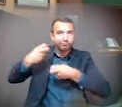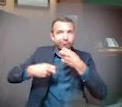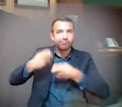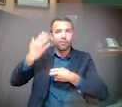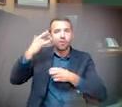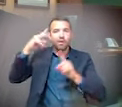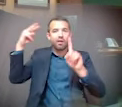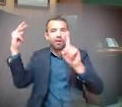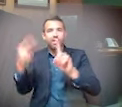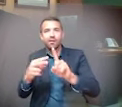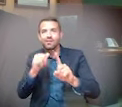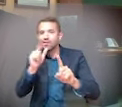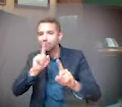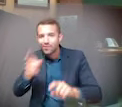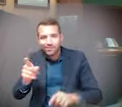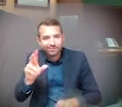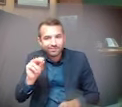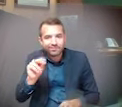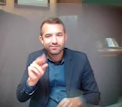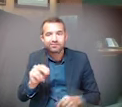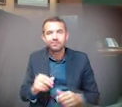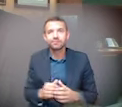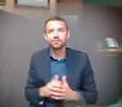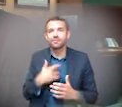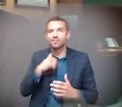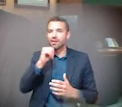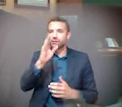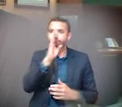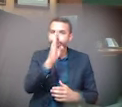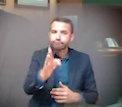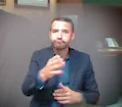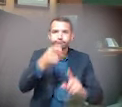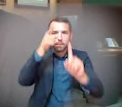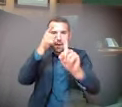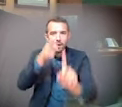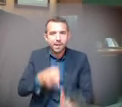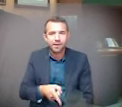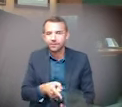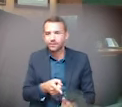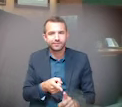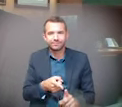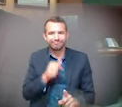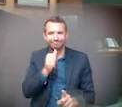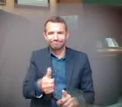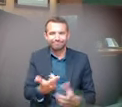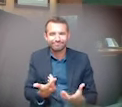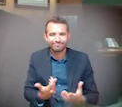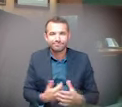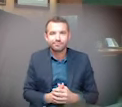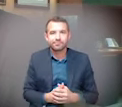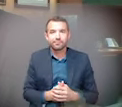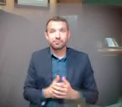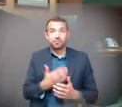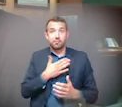and didn't really give me the real, I'll say straight skinny. So I have been really having some significant epiphanies around